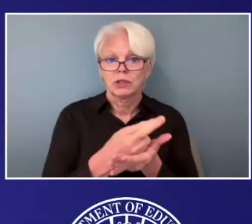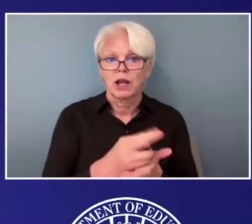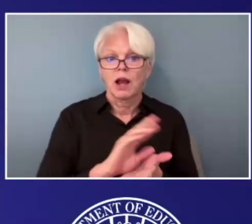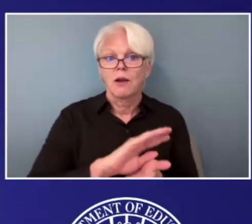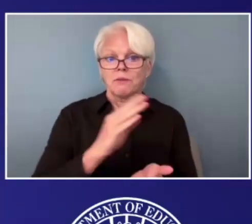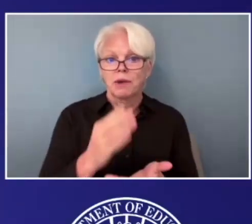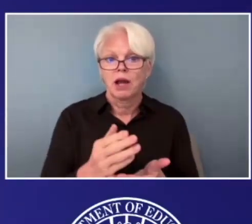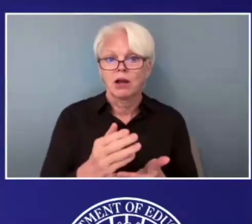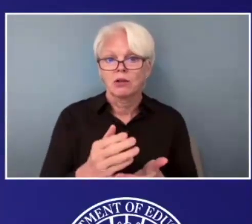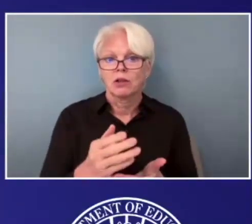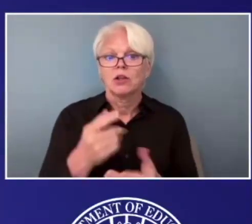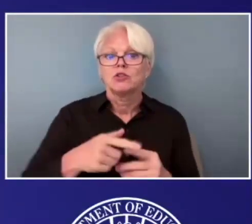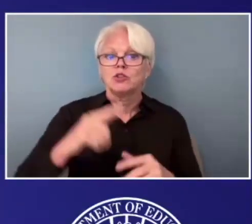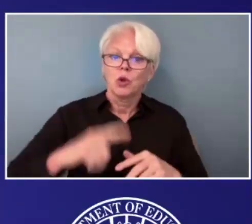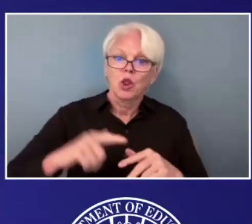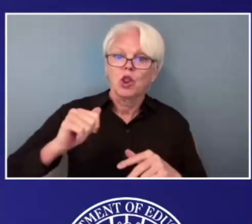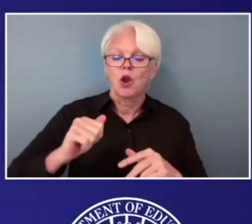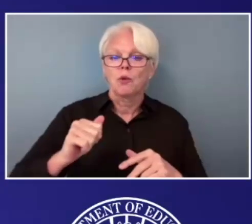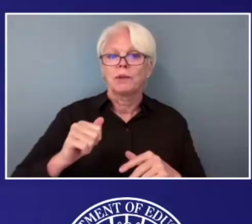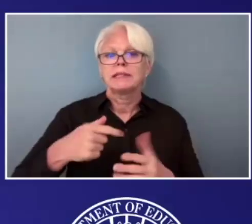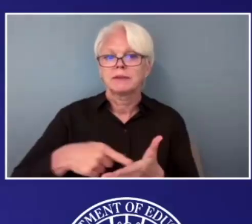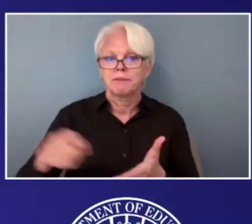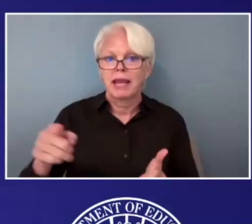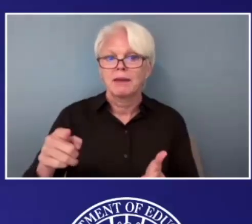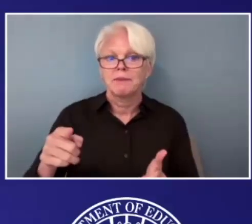to the lowest payment possible for